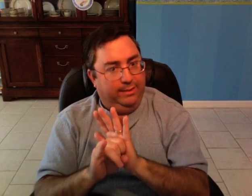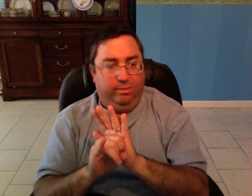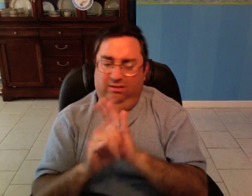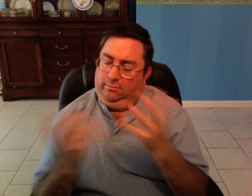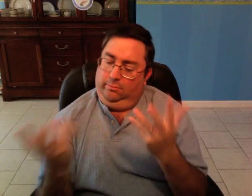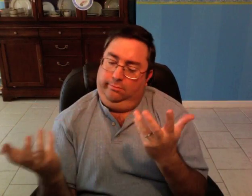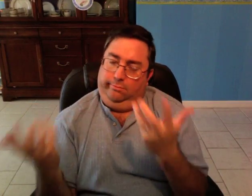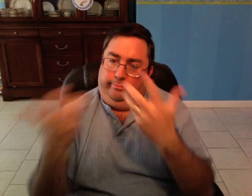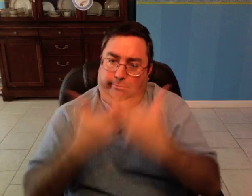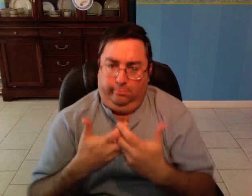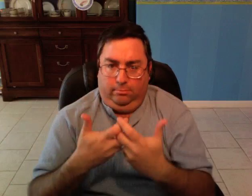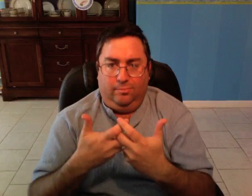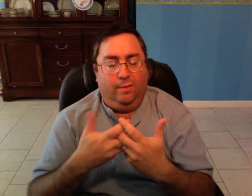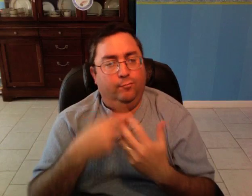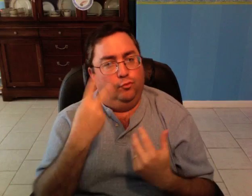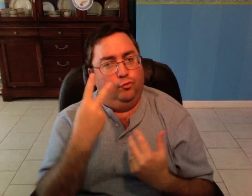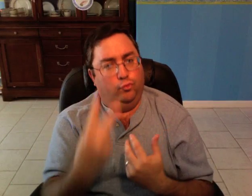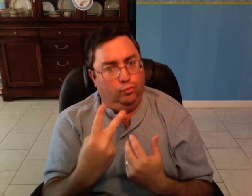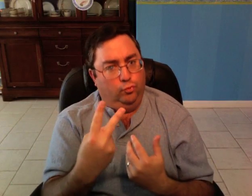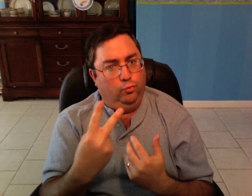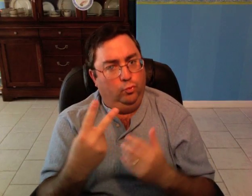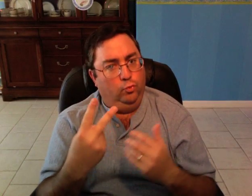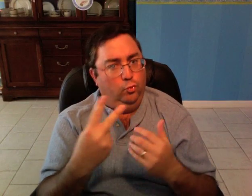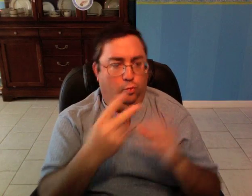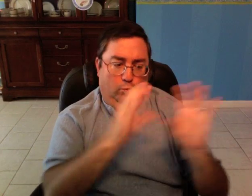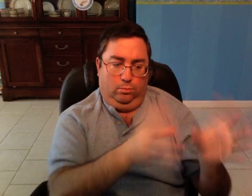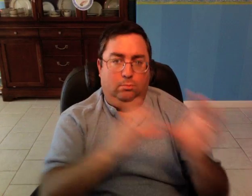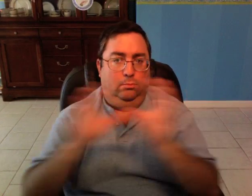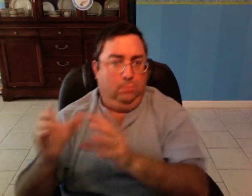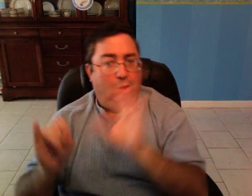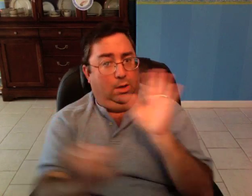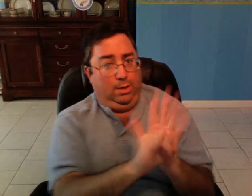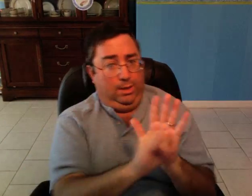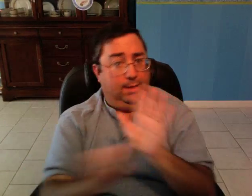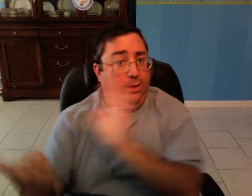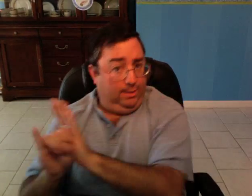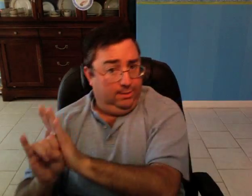The merging of two different identities.